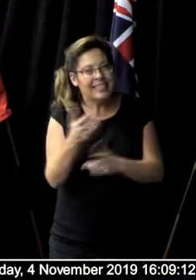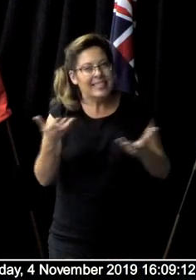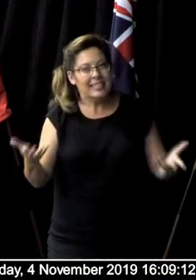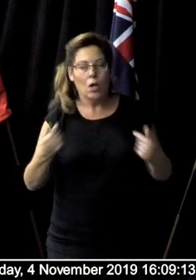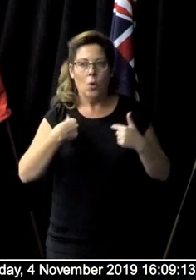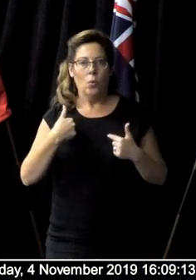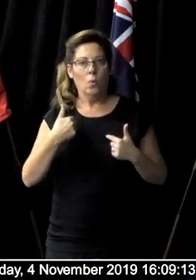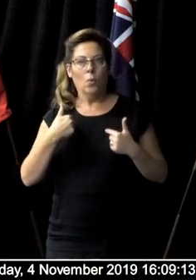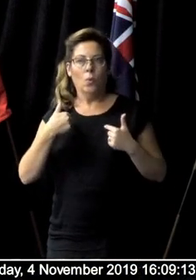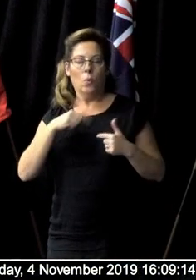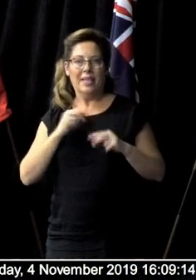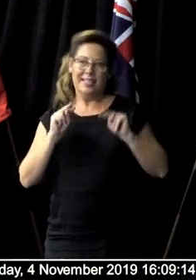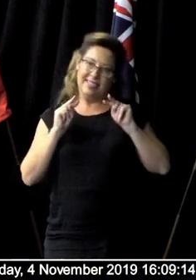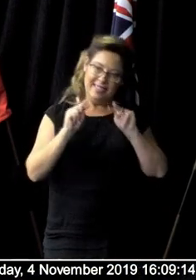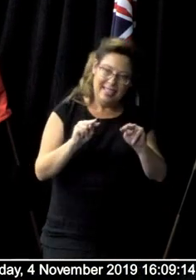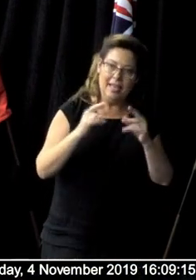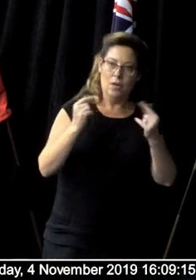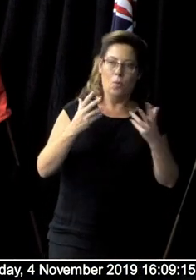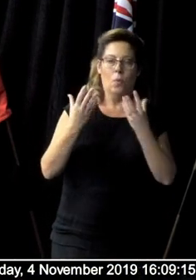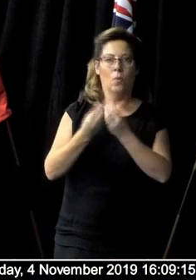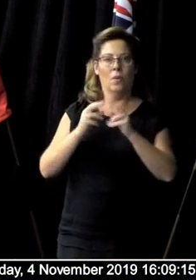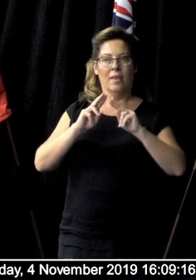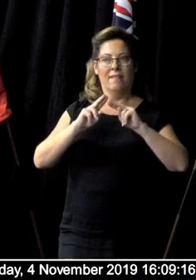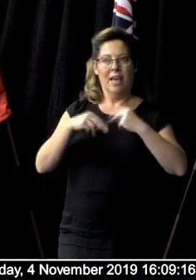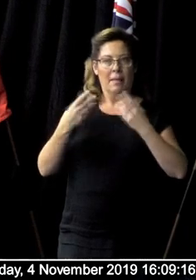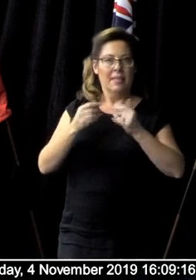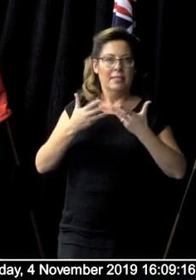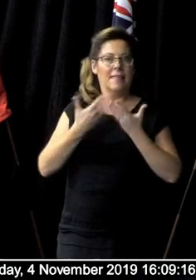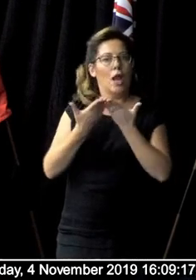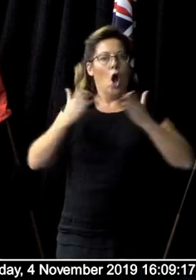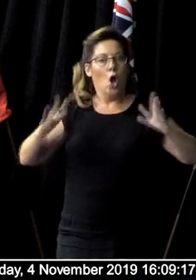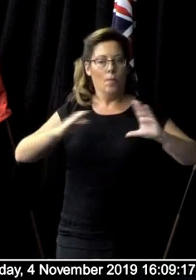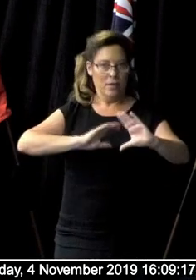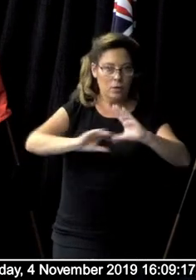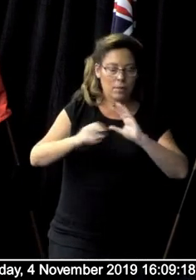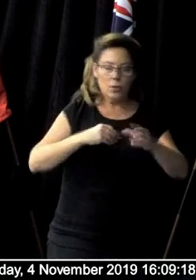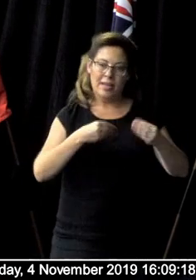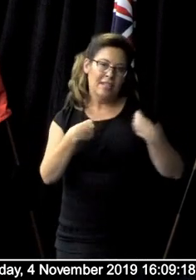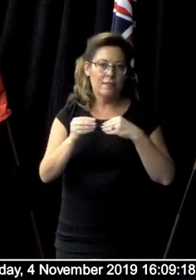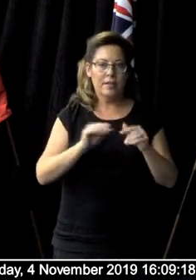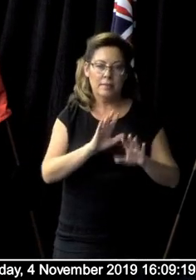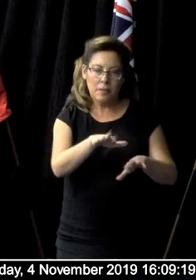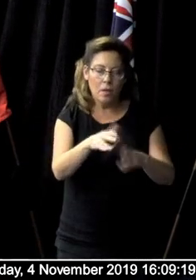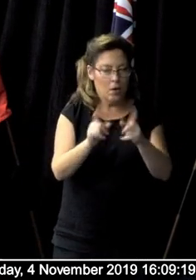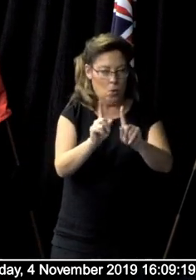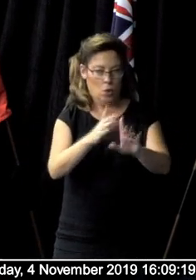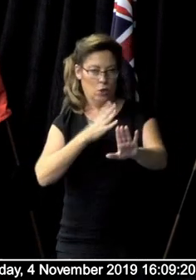discussion and that flexibility of what – how can we plan for this child to be, you